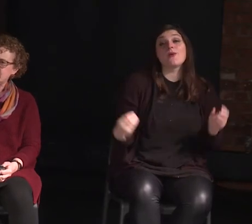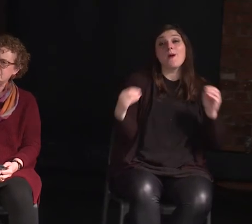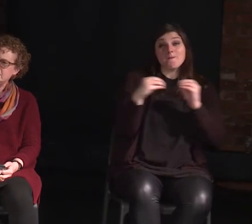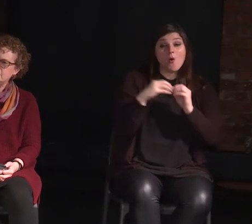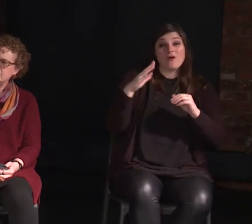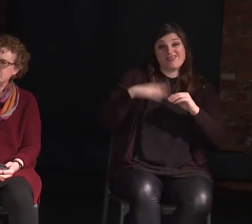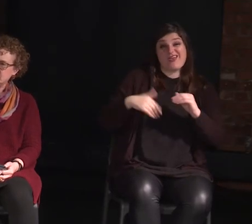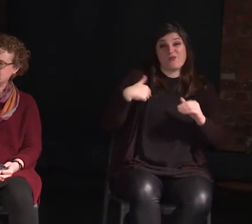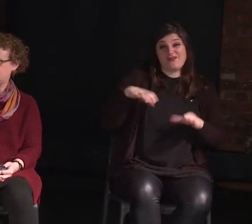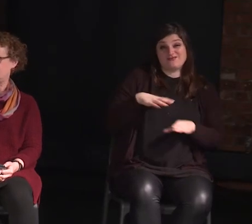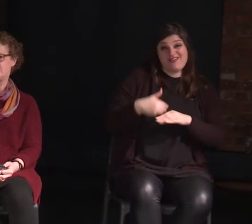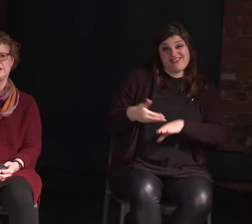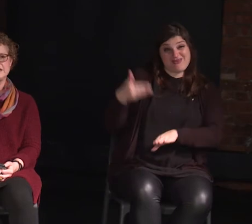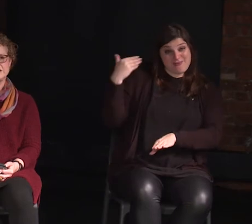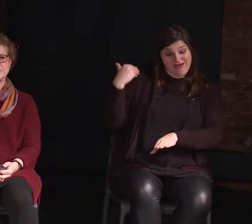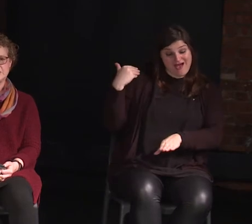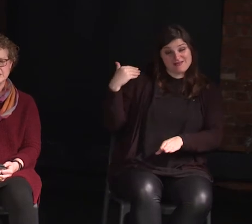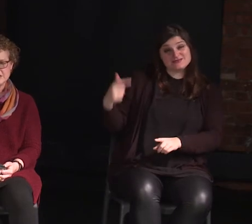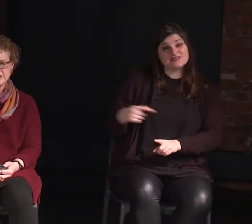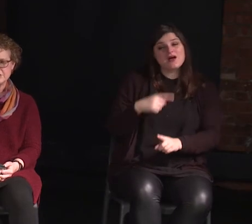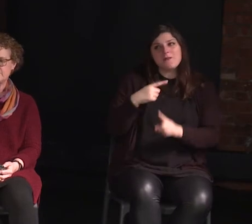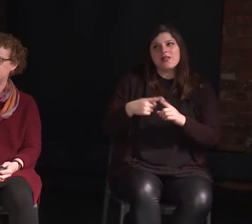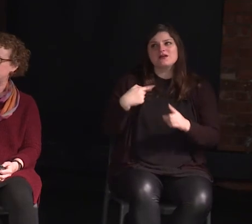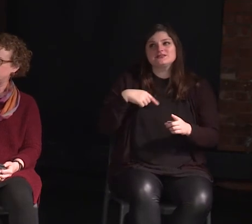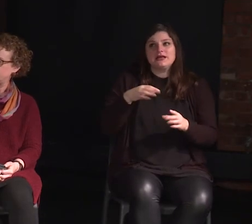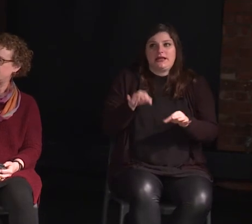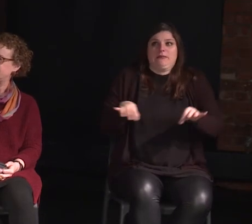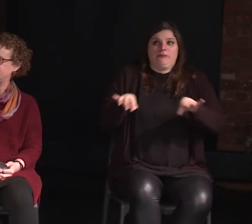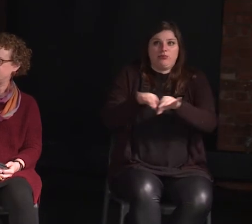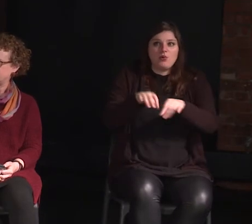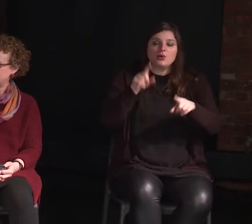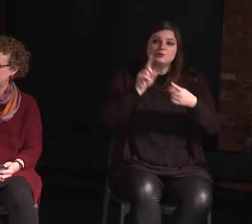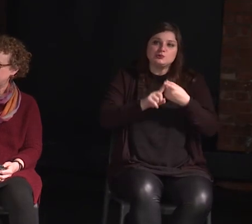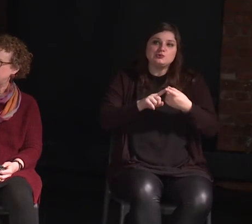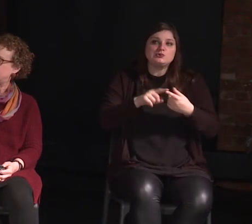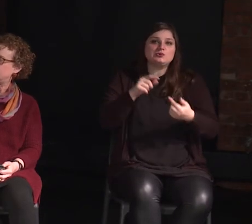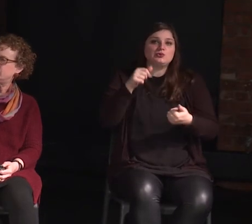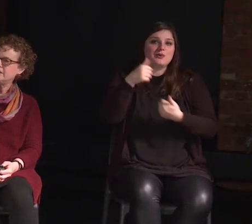Then to not to forget our legacy organizations, but to work with them differently.